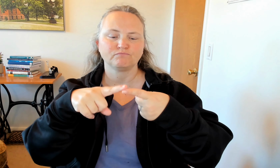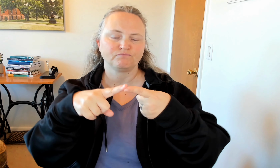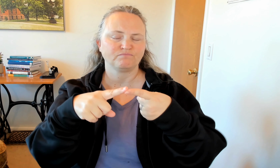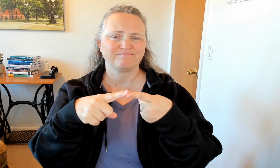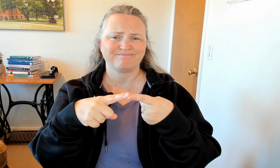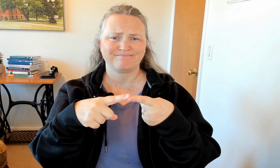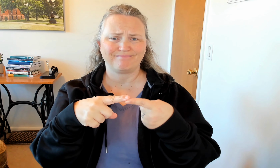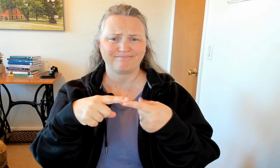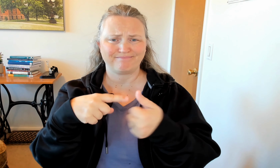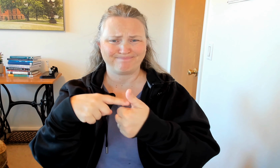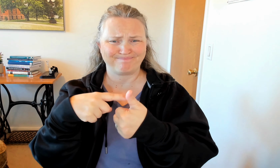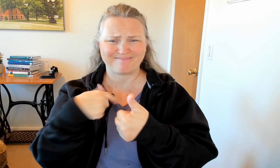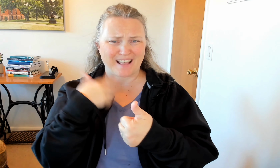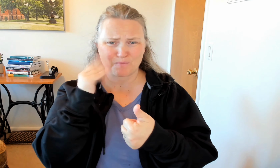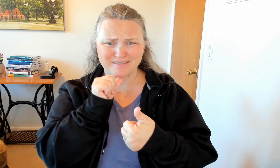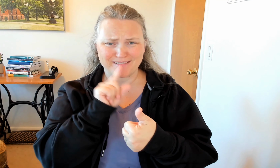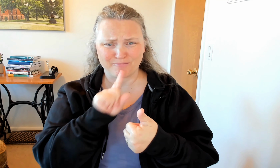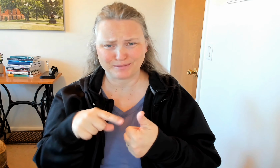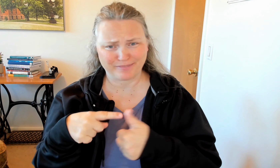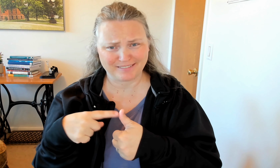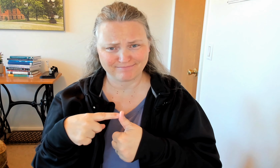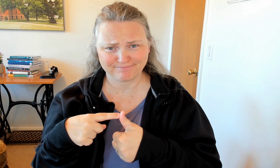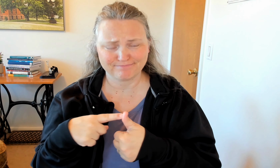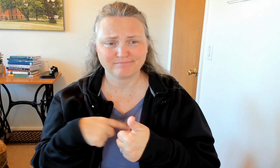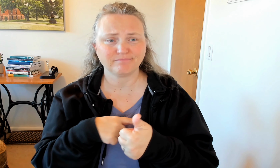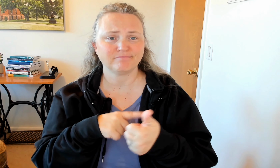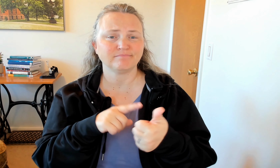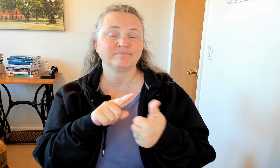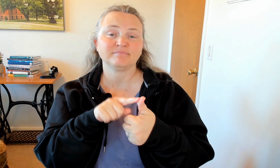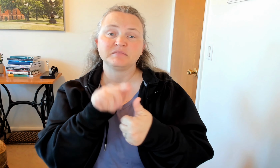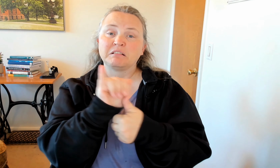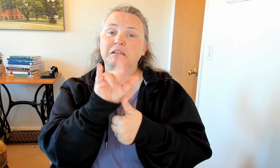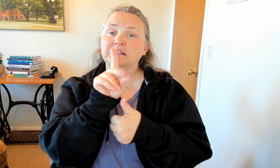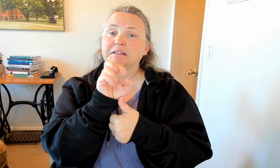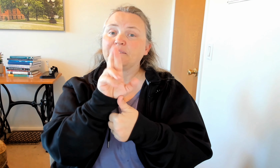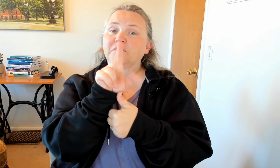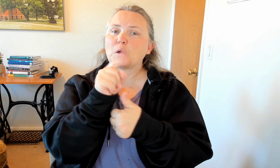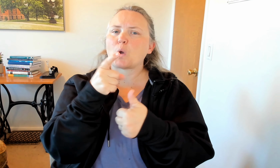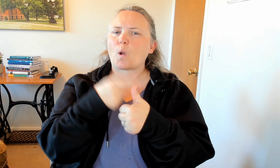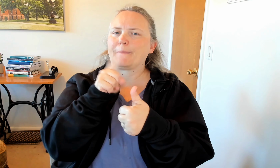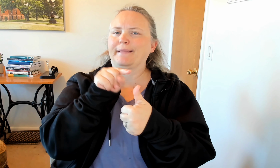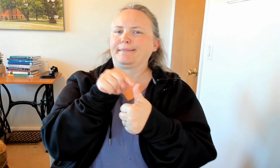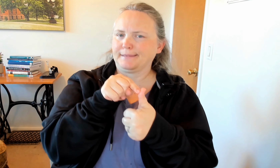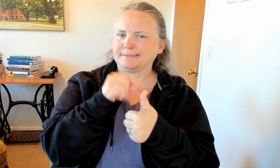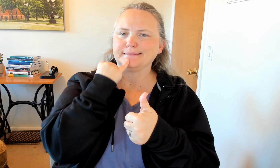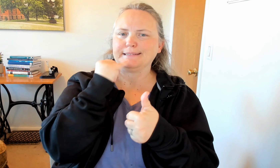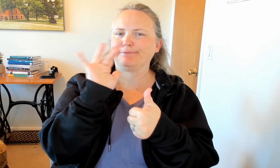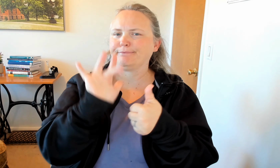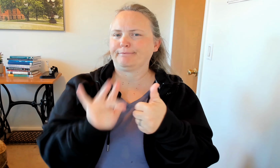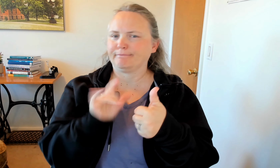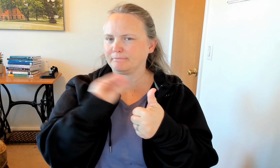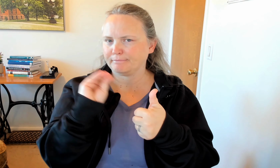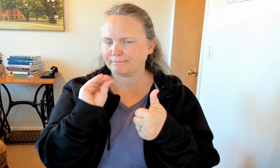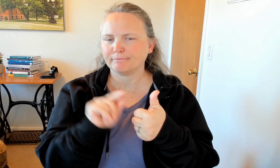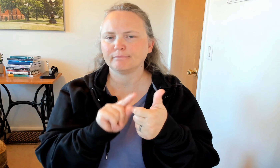One is I won't be responding. I'm going to select that by default. You can make whichever one default that you want.